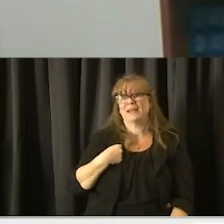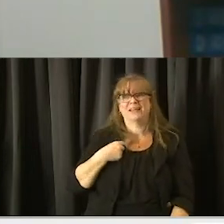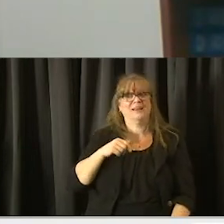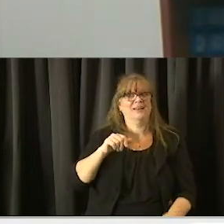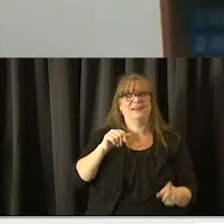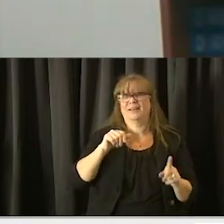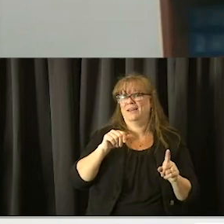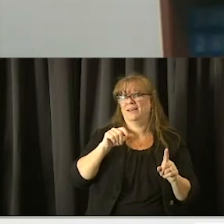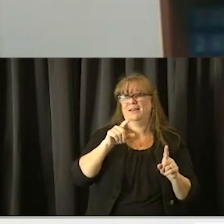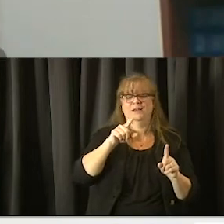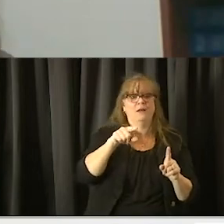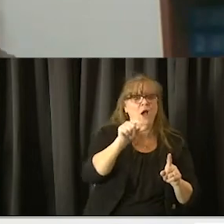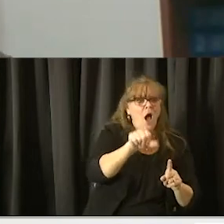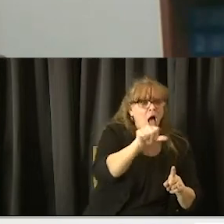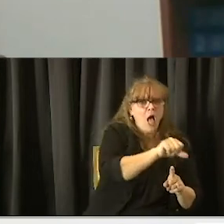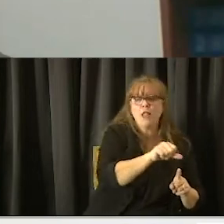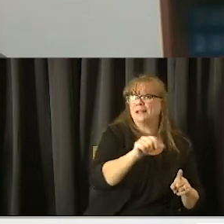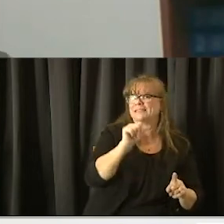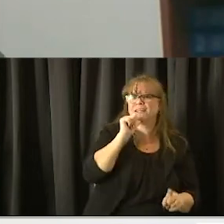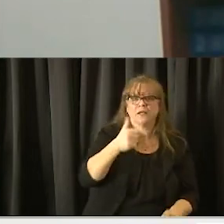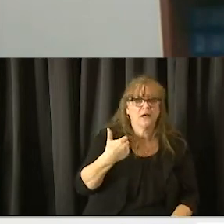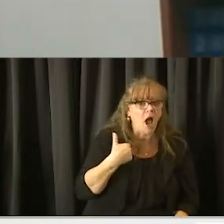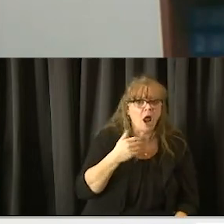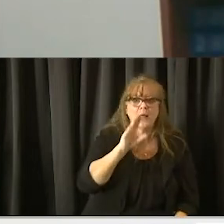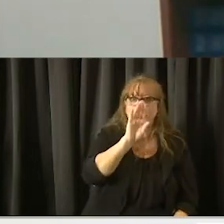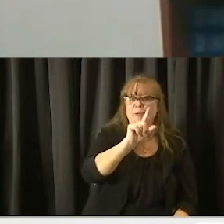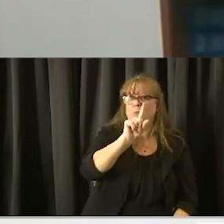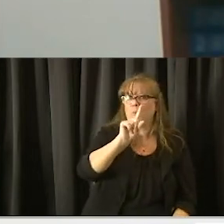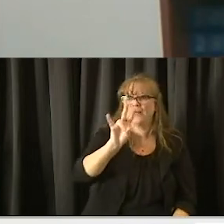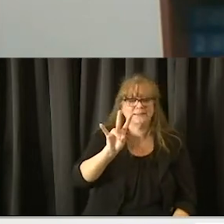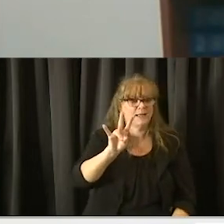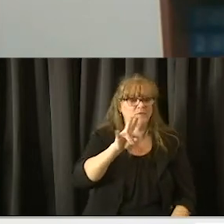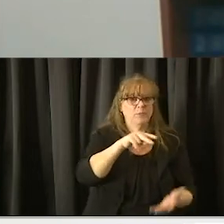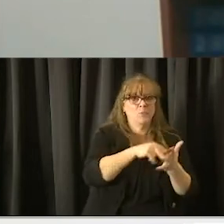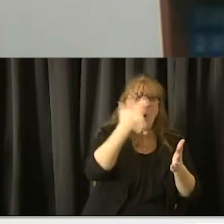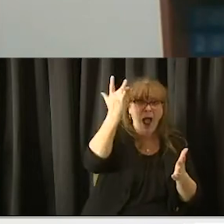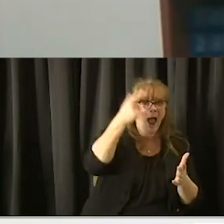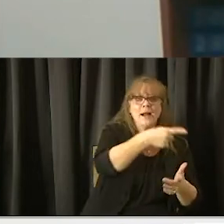so i can take that question um we have ruled out the variant in the other cases at this point we